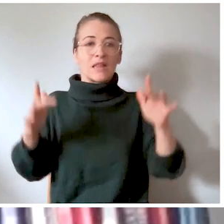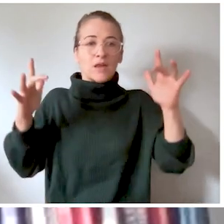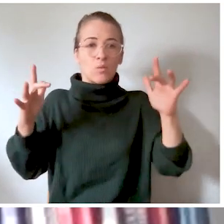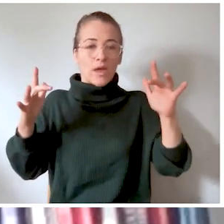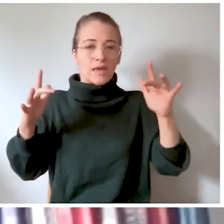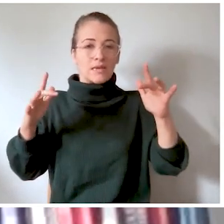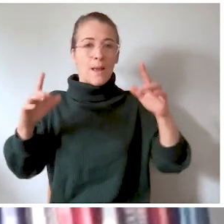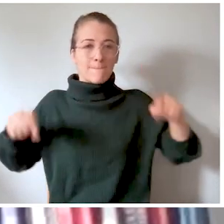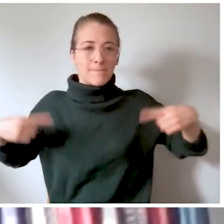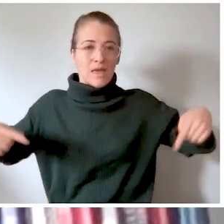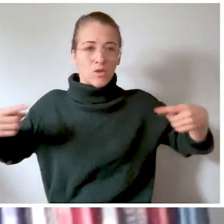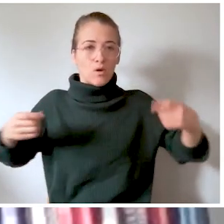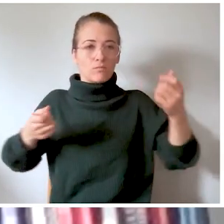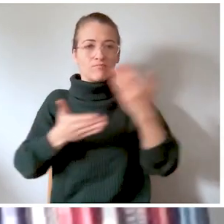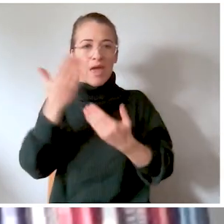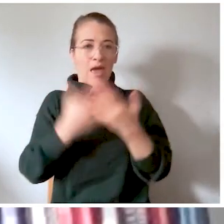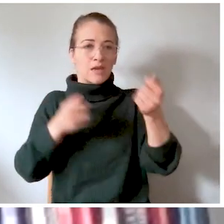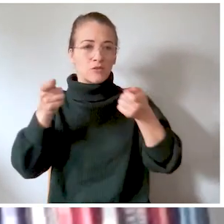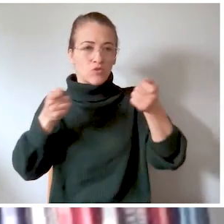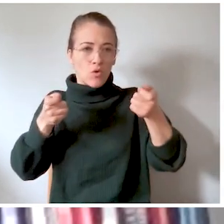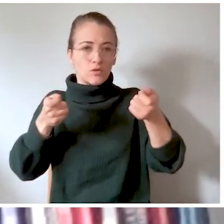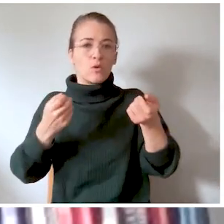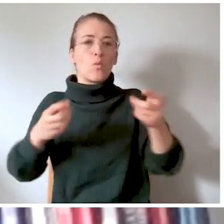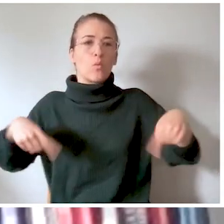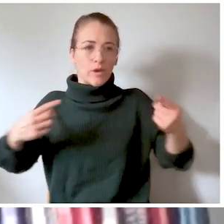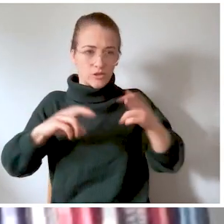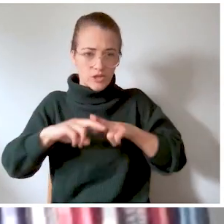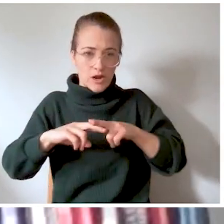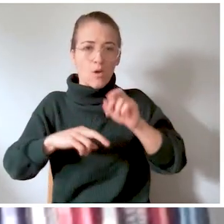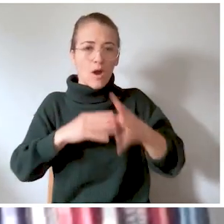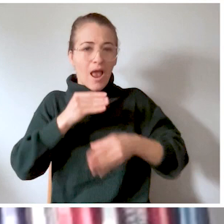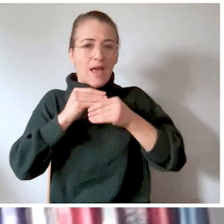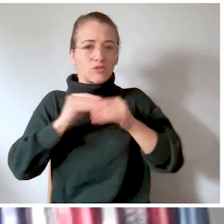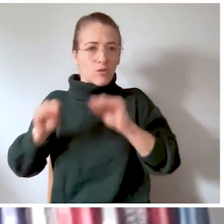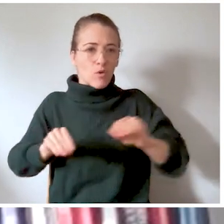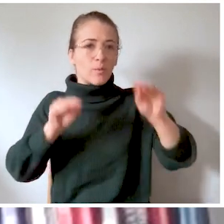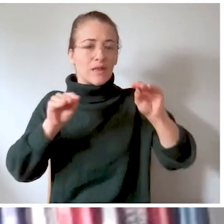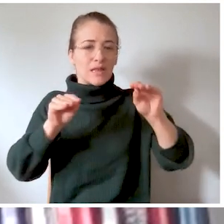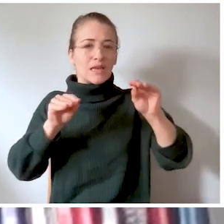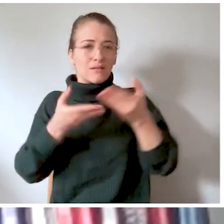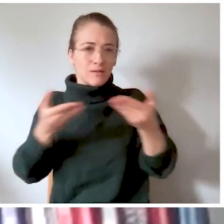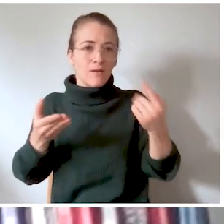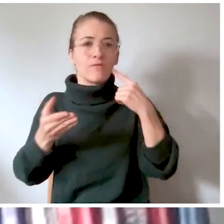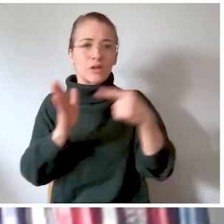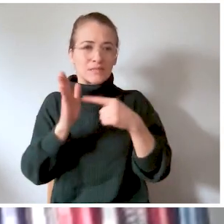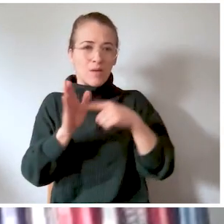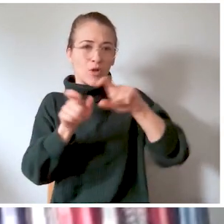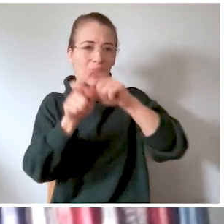as an extra that you can use for evacuation purposes or an extra mobility device such as a cane or a walker, something that you can use to take with you.